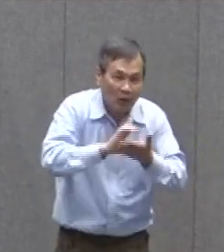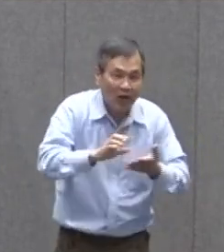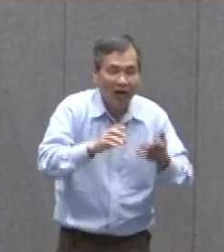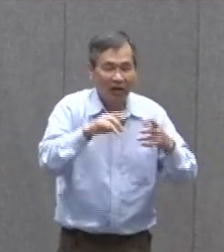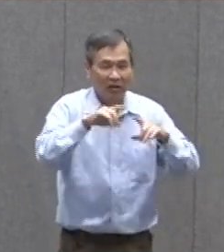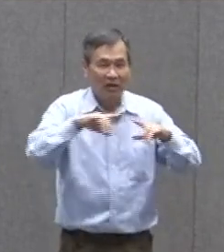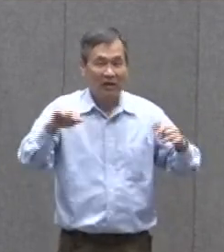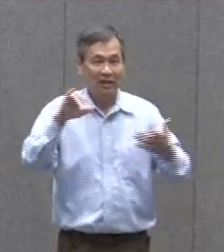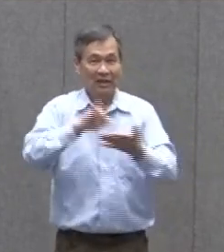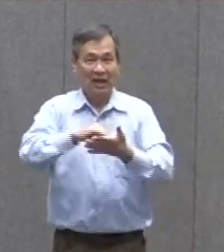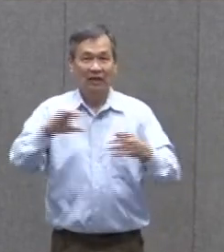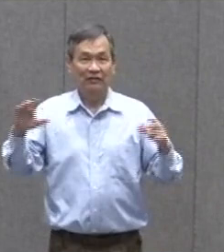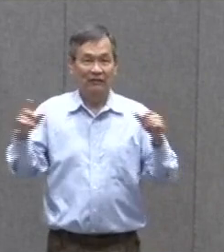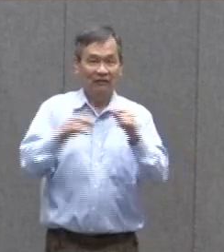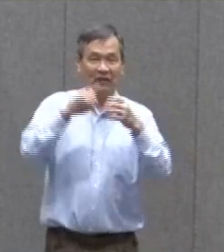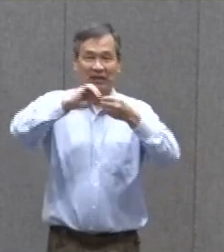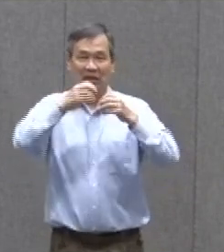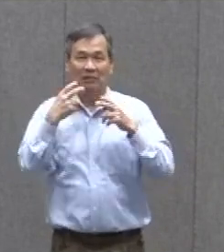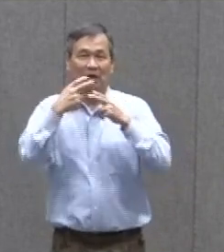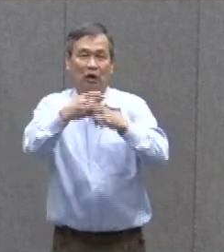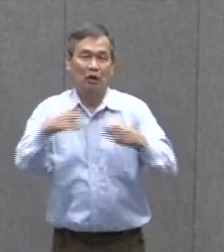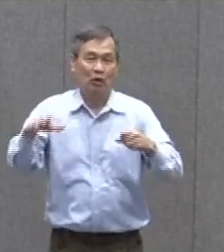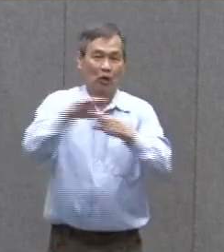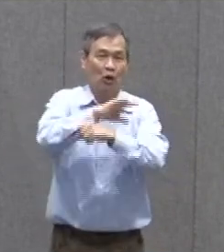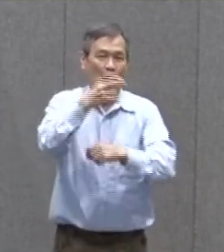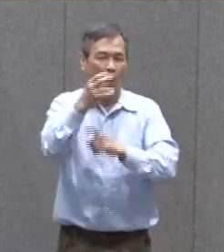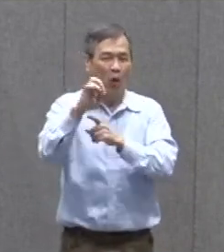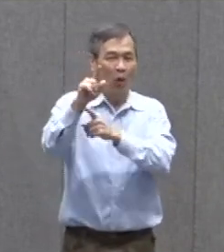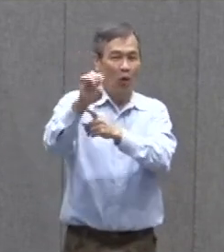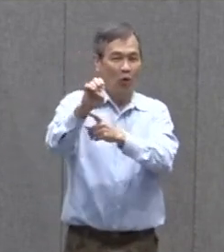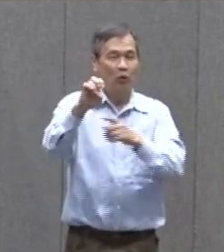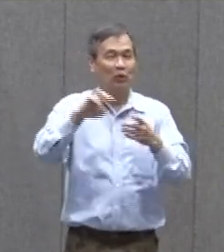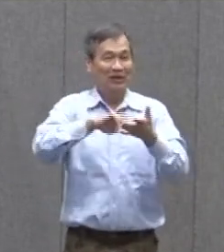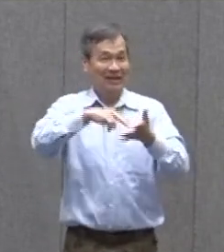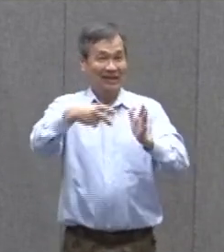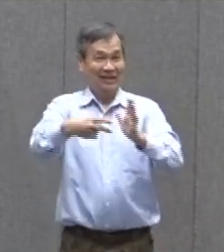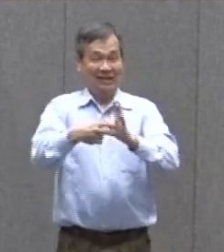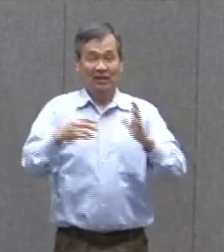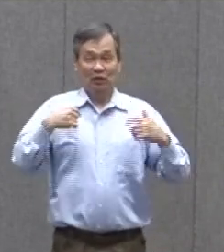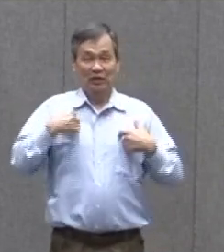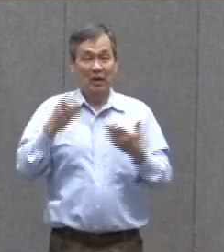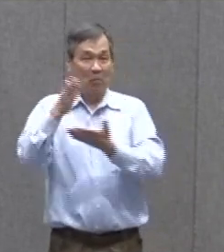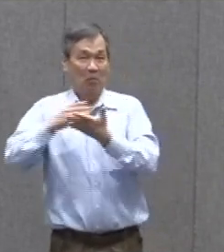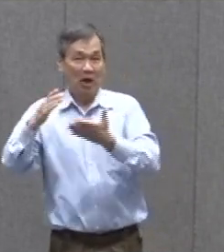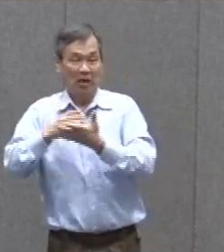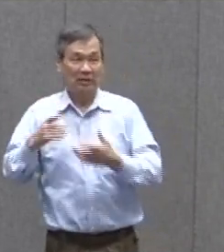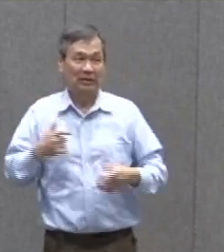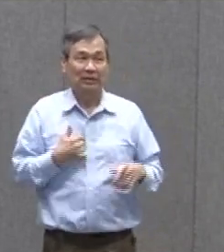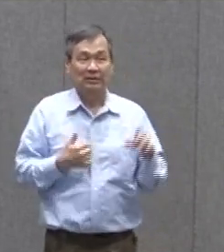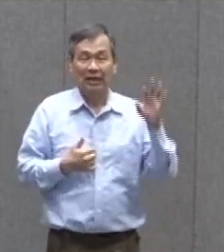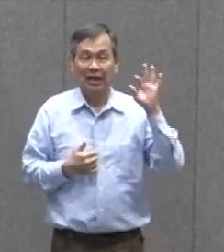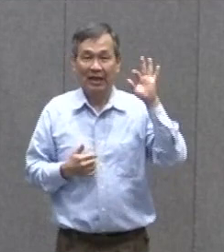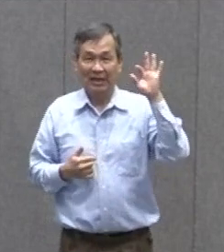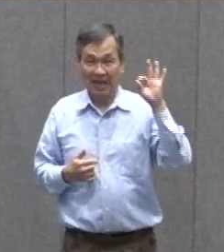And then I'm gonna pick two numbers for the parts. I'm going to pick number three